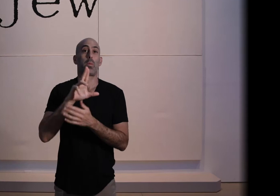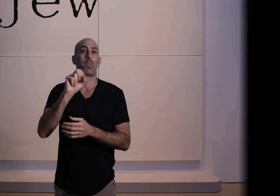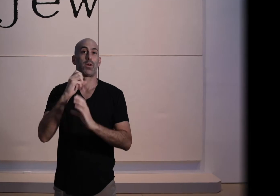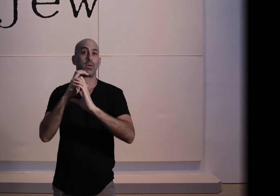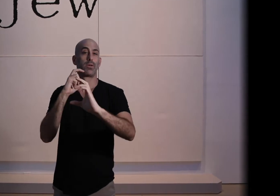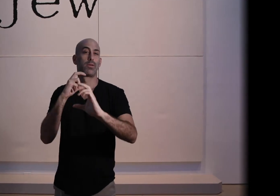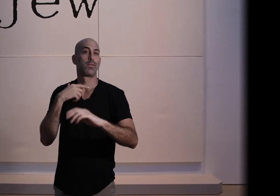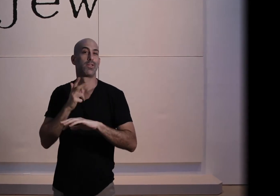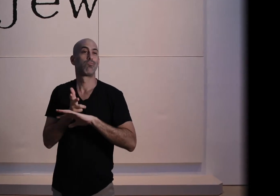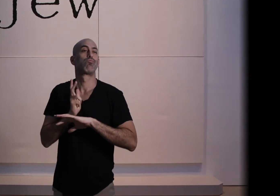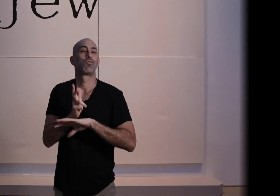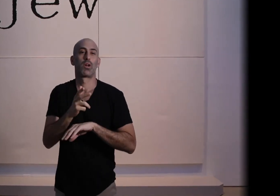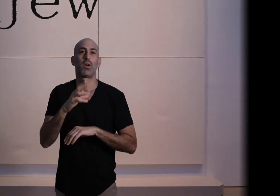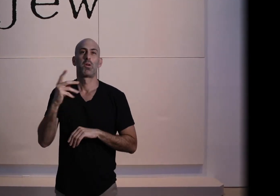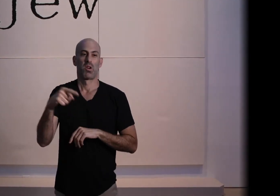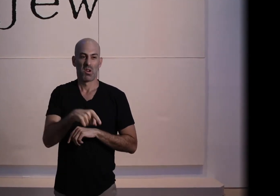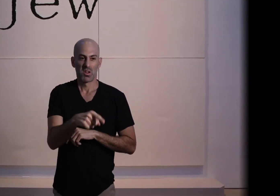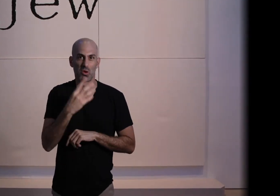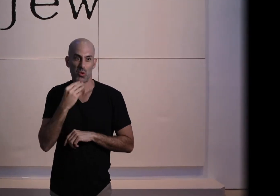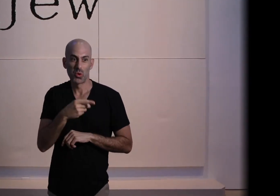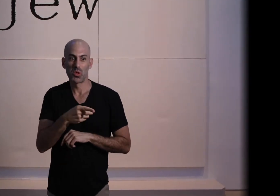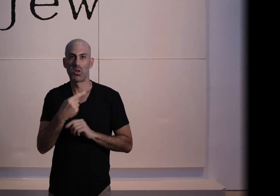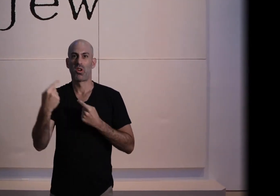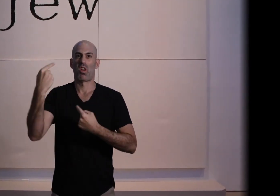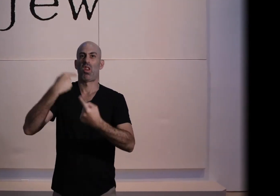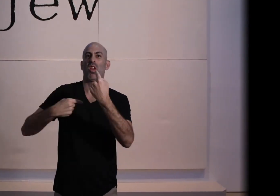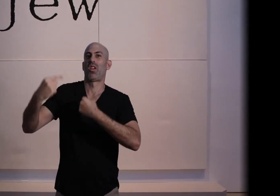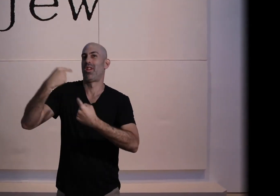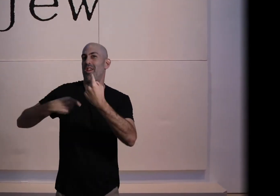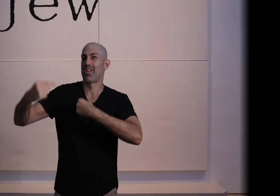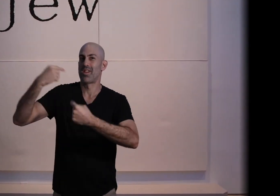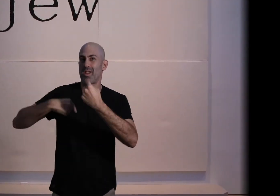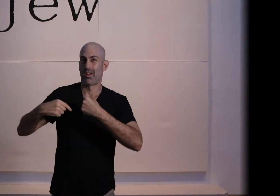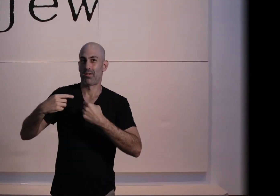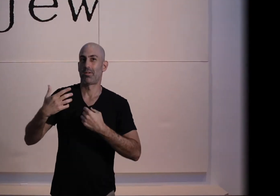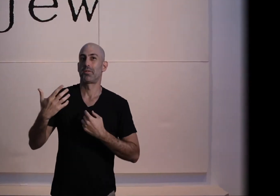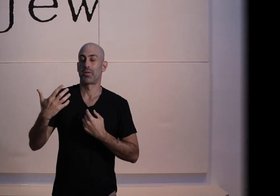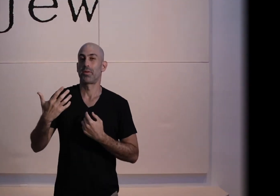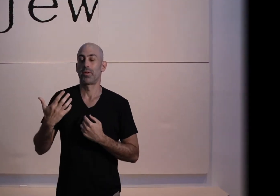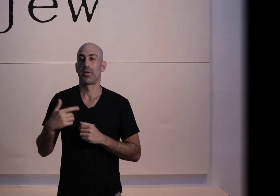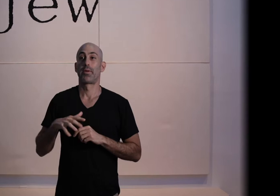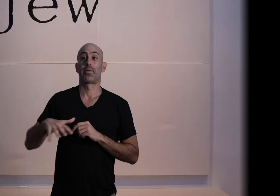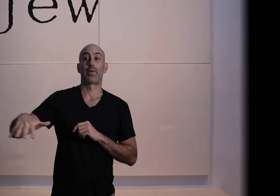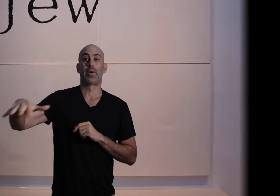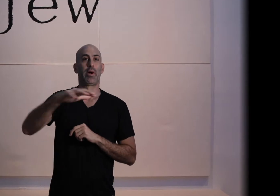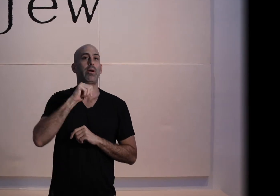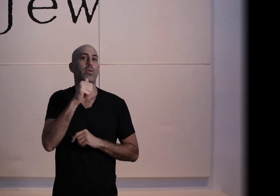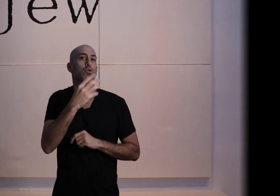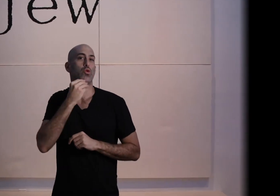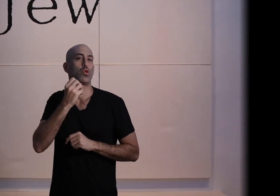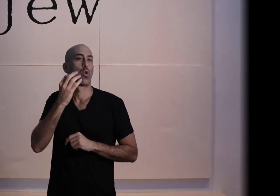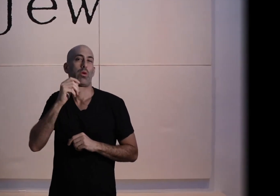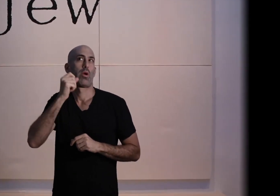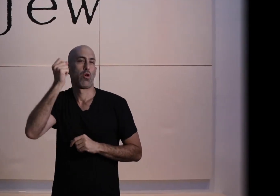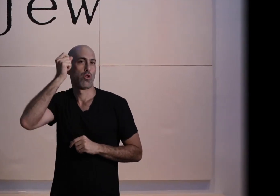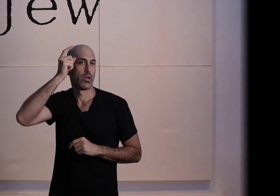with the other Deaf children and having them hurl “Jew” at me as an insult. They were not Jewish themselves